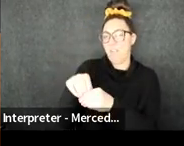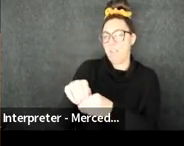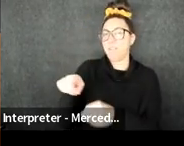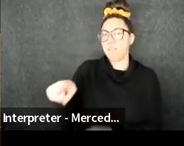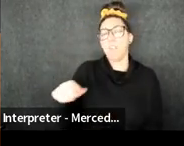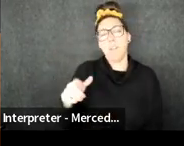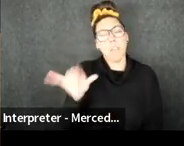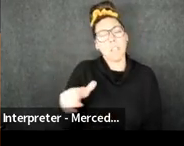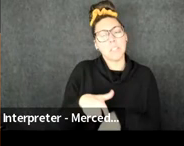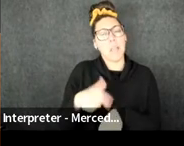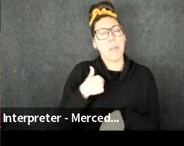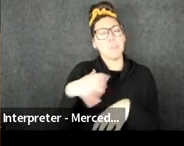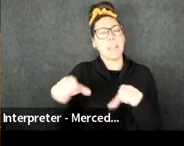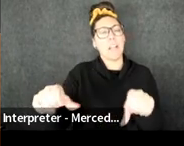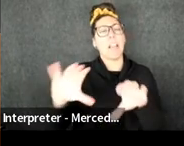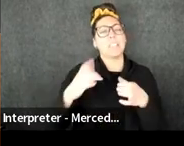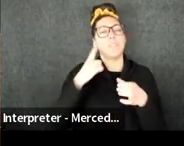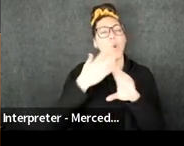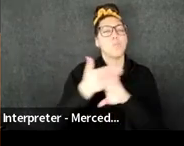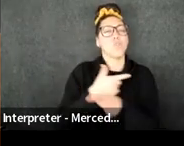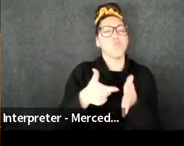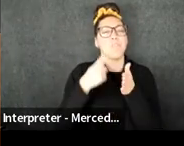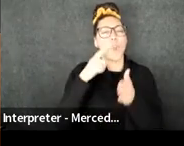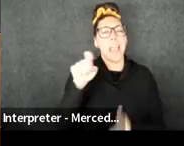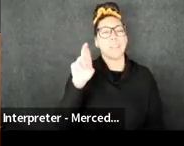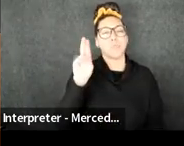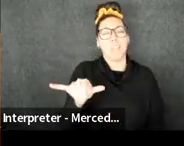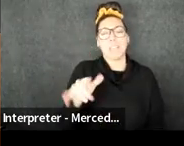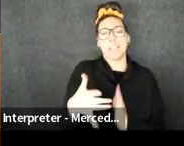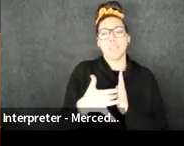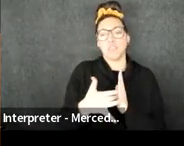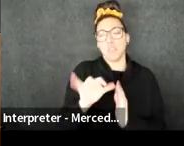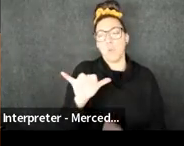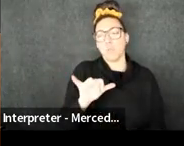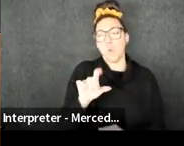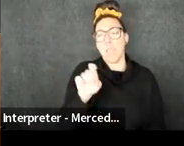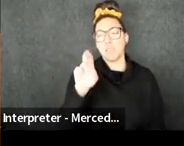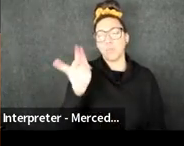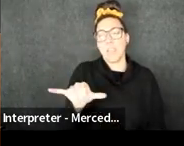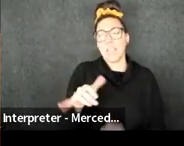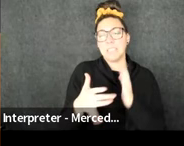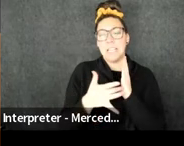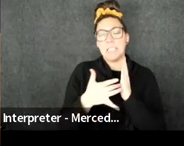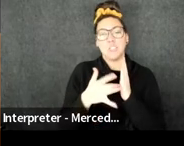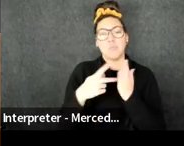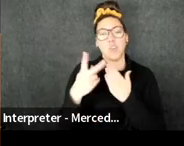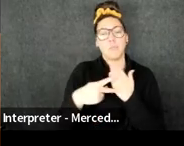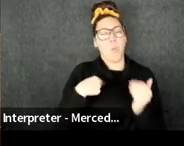the prerequisite for x ray technician and x ray technician programs. So I originally thought I was going to go into x ray tech